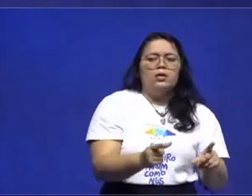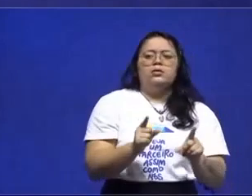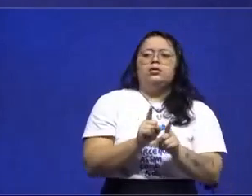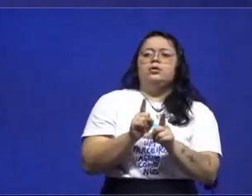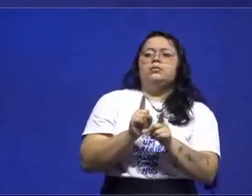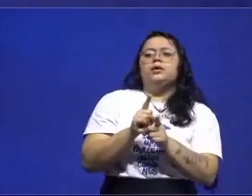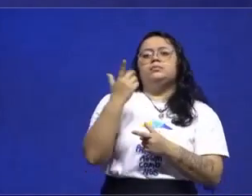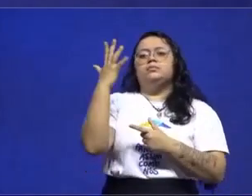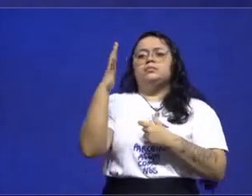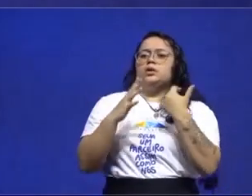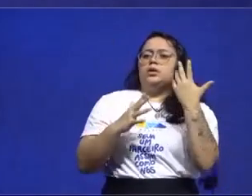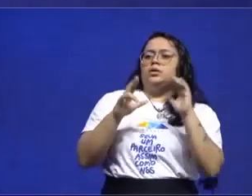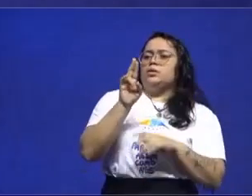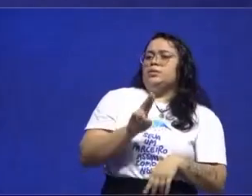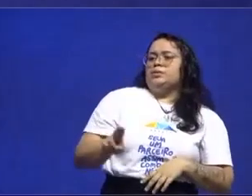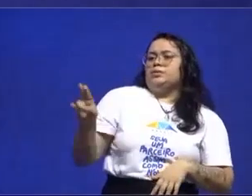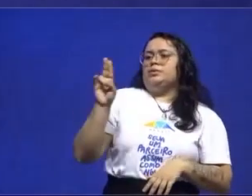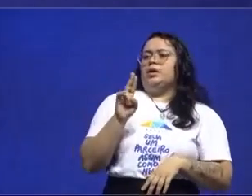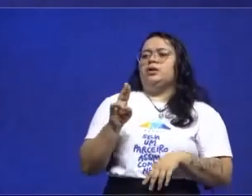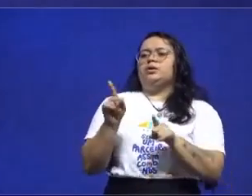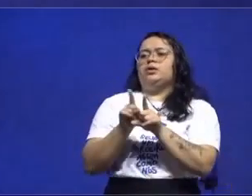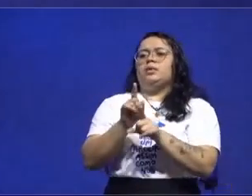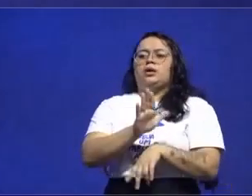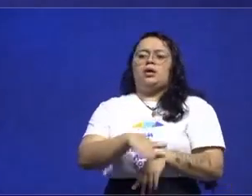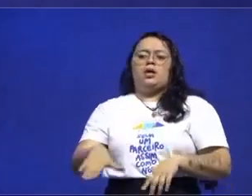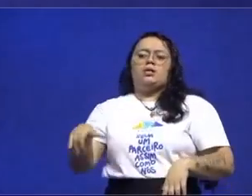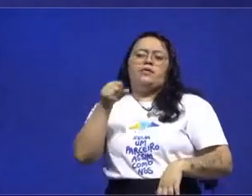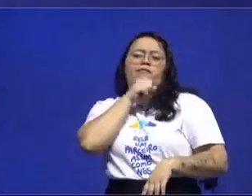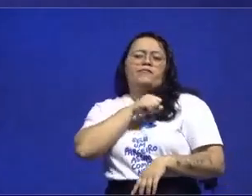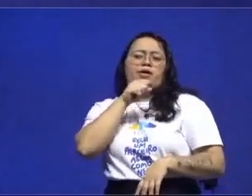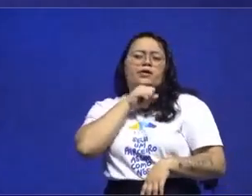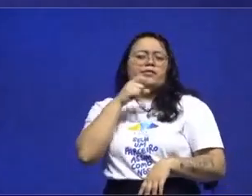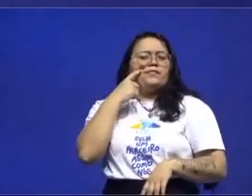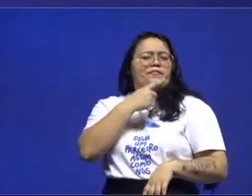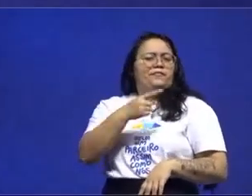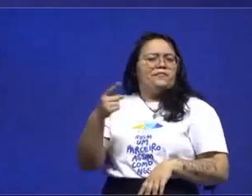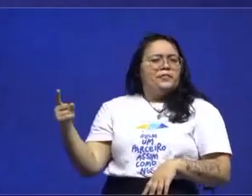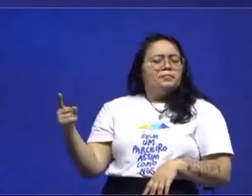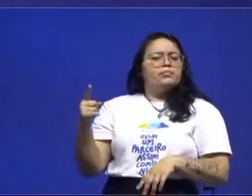older children the hyperfocus issue as I put it down here is very interested in a